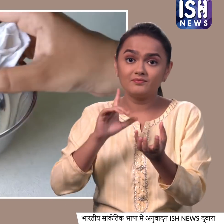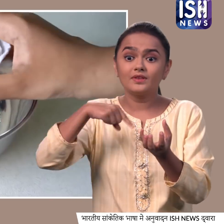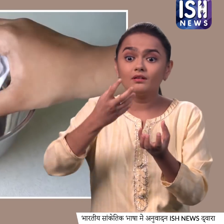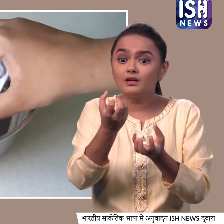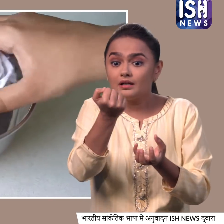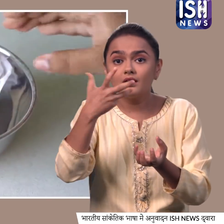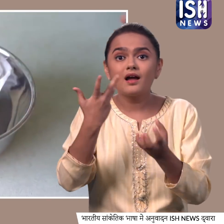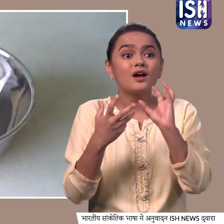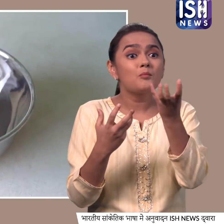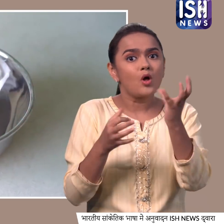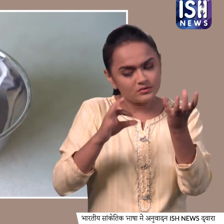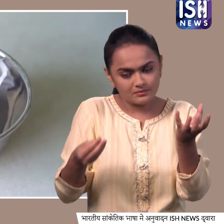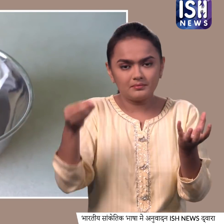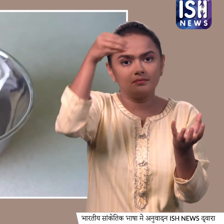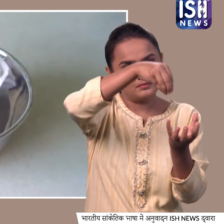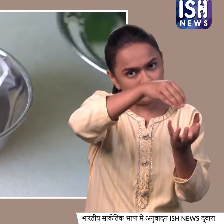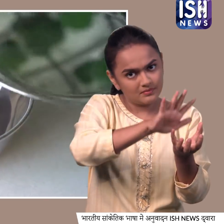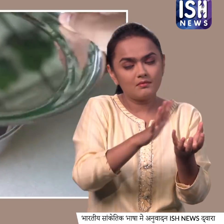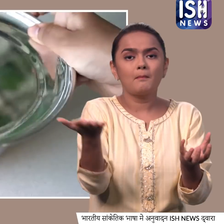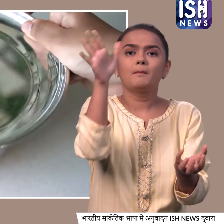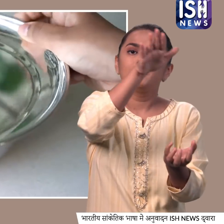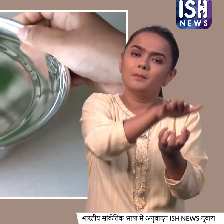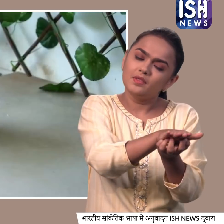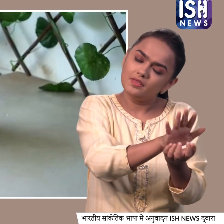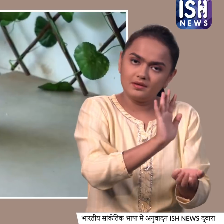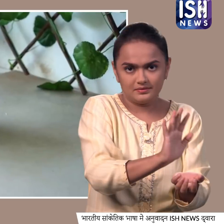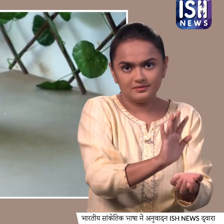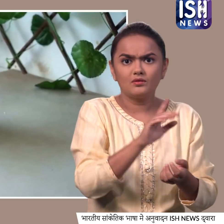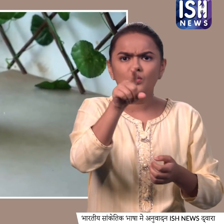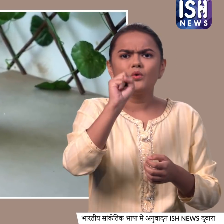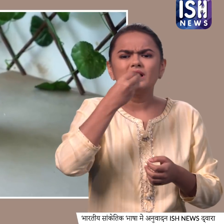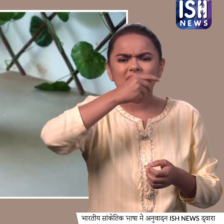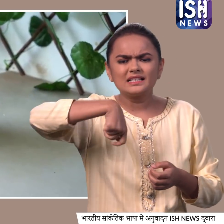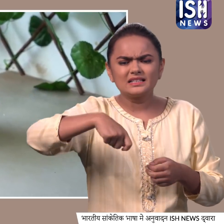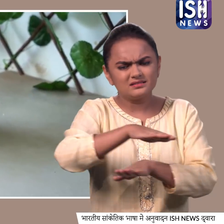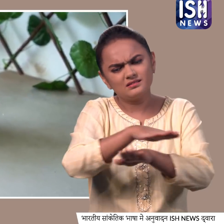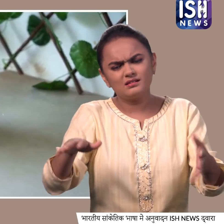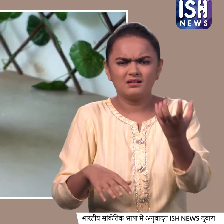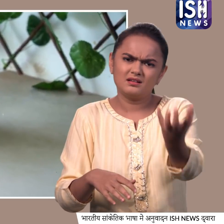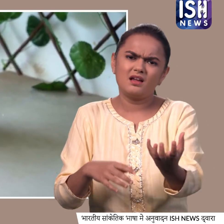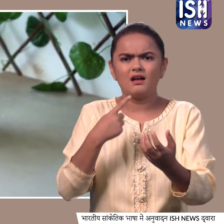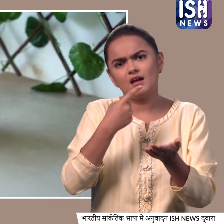Now place this bundle in a bowl and cover it with a plate like this You can leave this bowl on your kitchen counter,